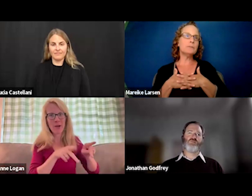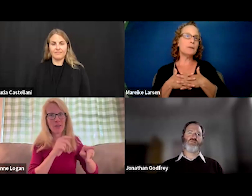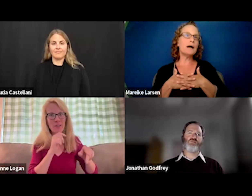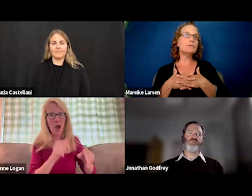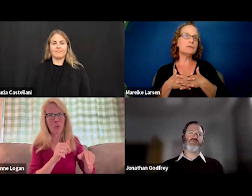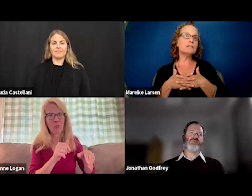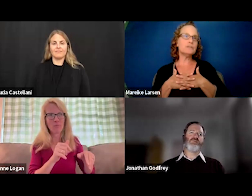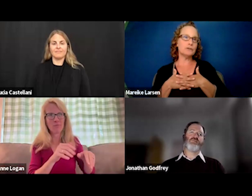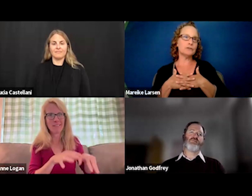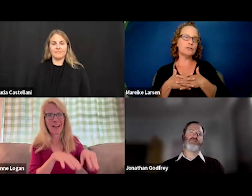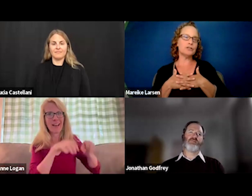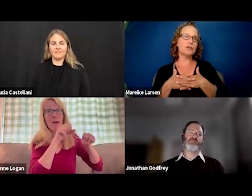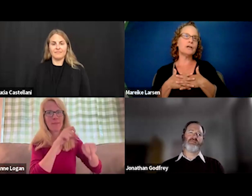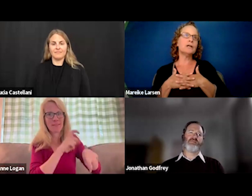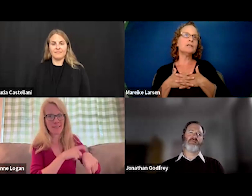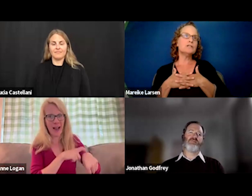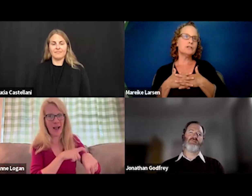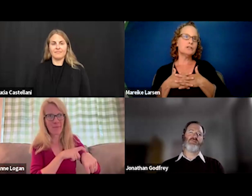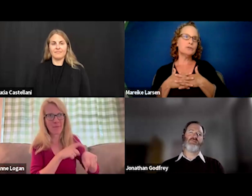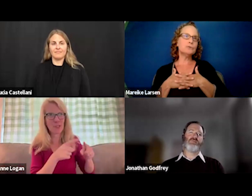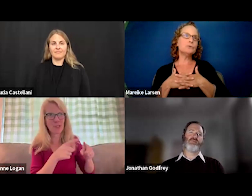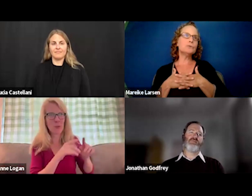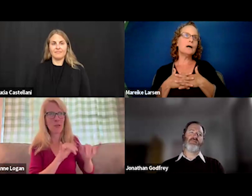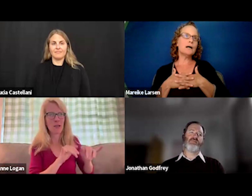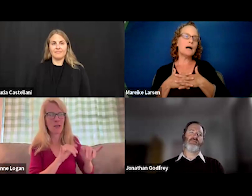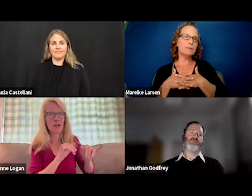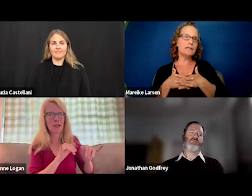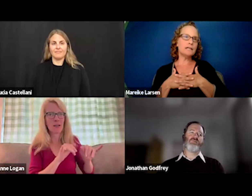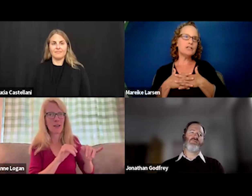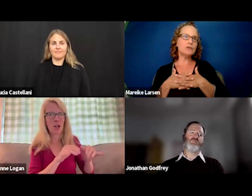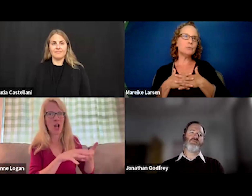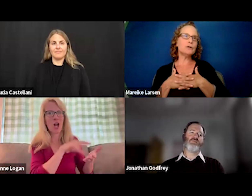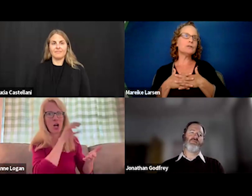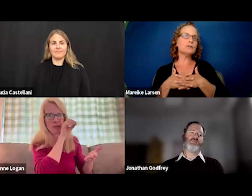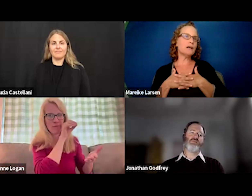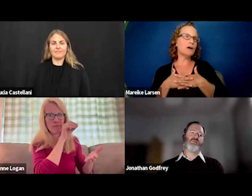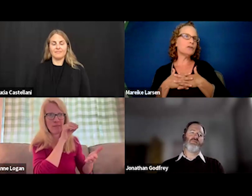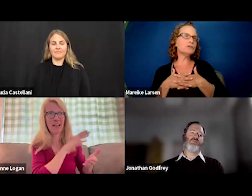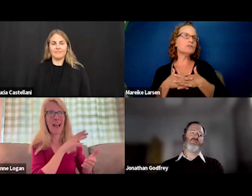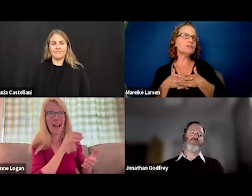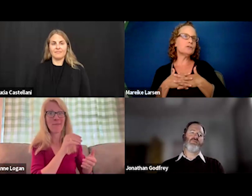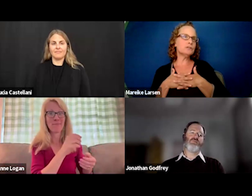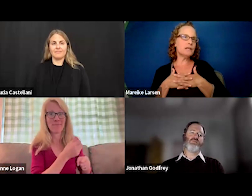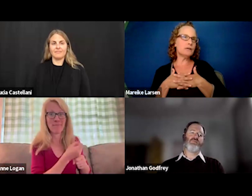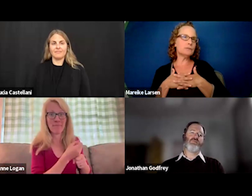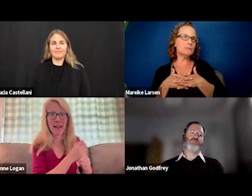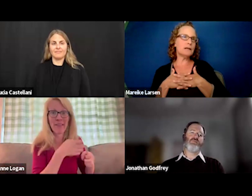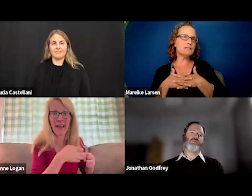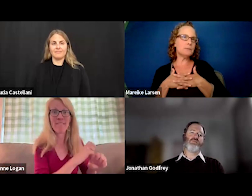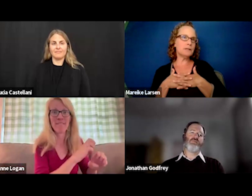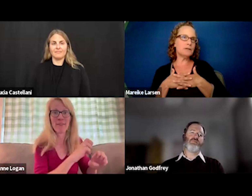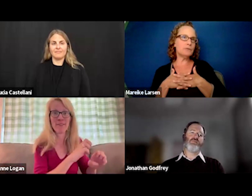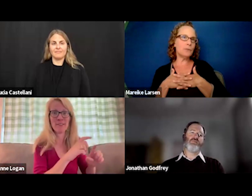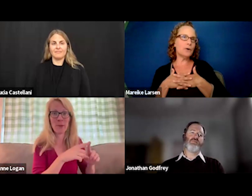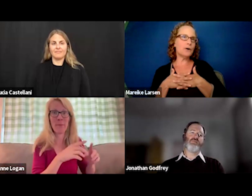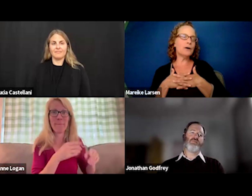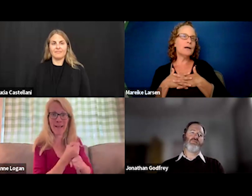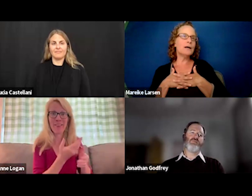from my research to do accommodation work that others could take responsibility for--